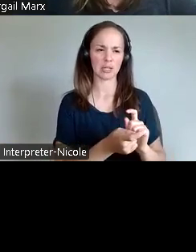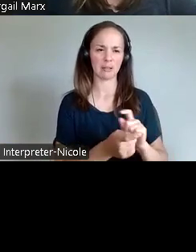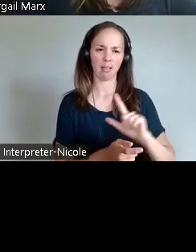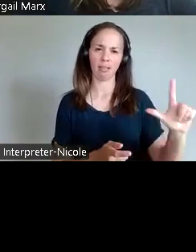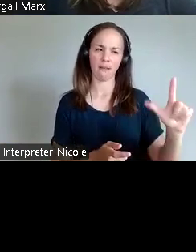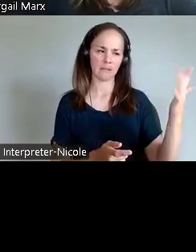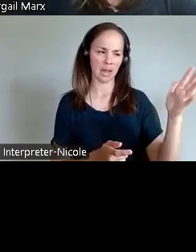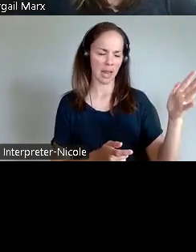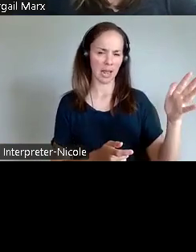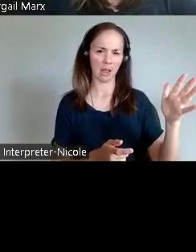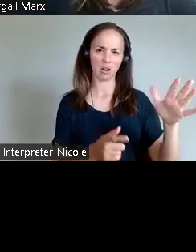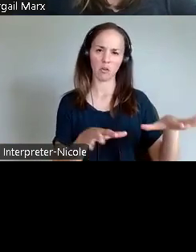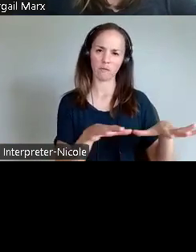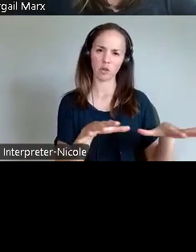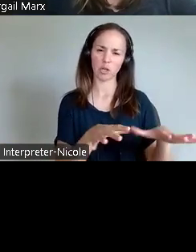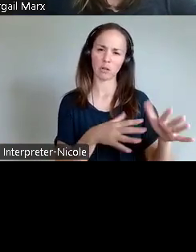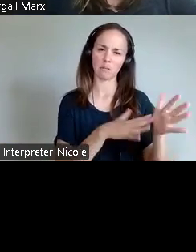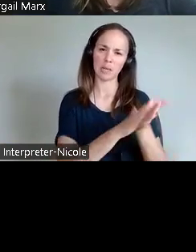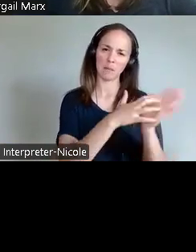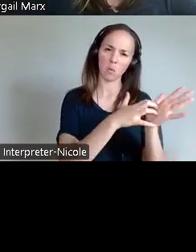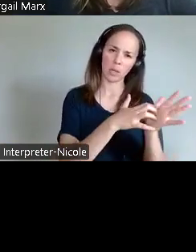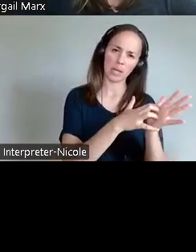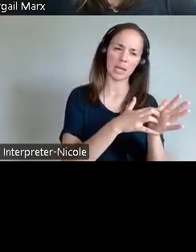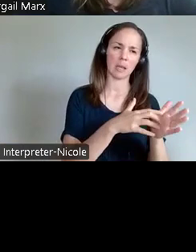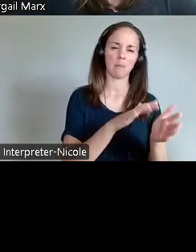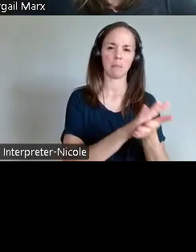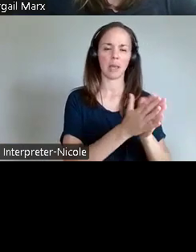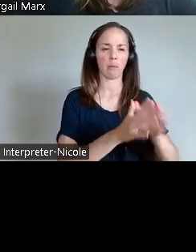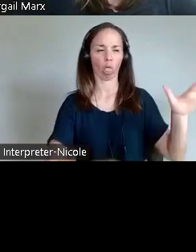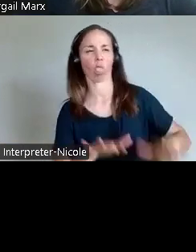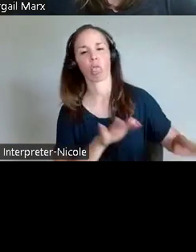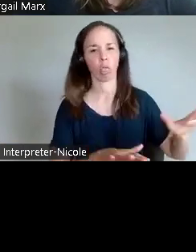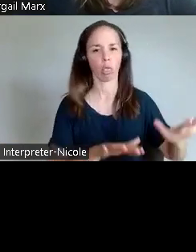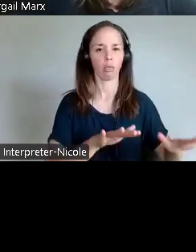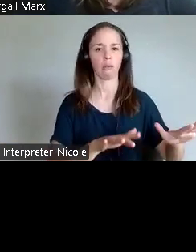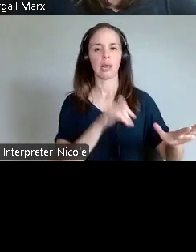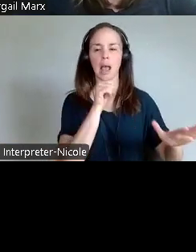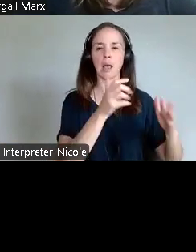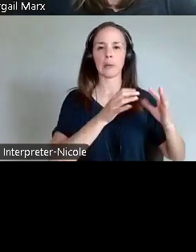foot, and some coordination difficulties. And then he started to begin noticing slower